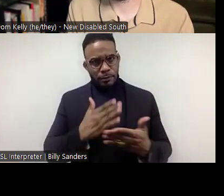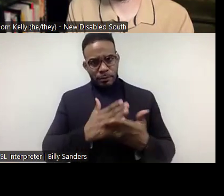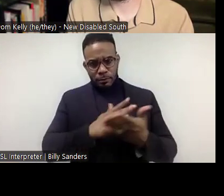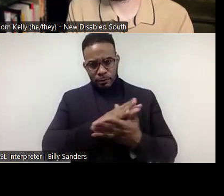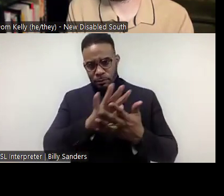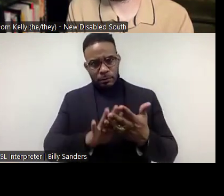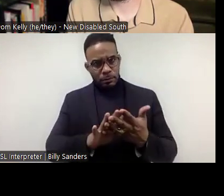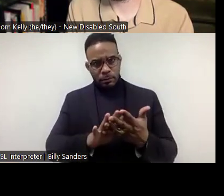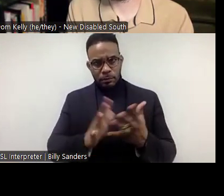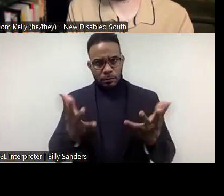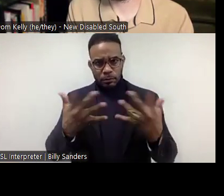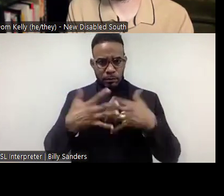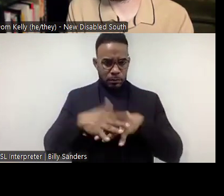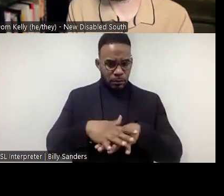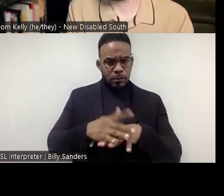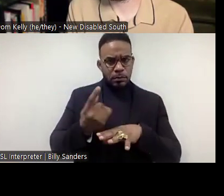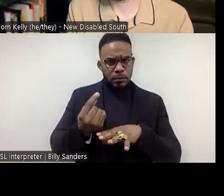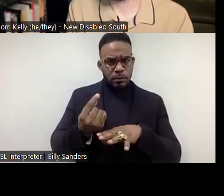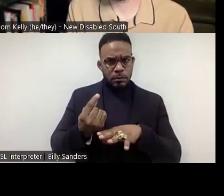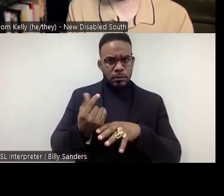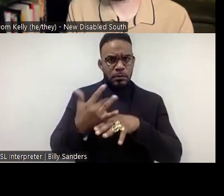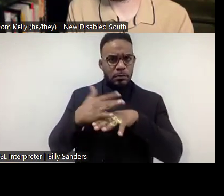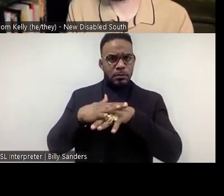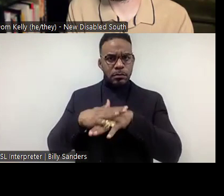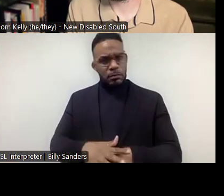getting a living wage and whatnot. All of these factors